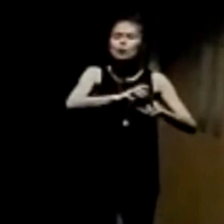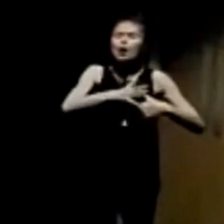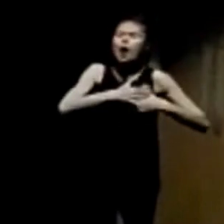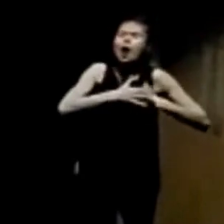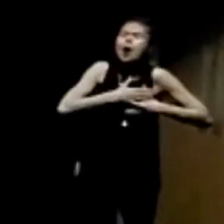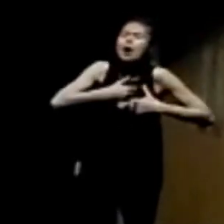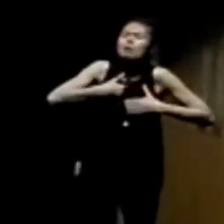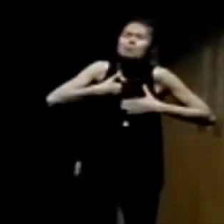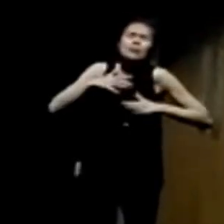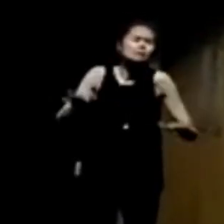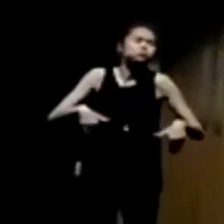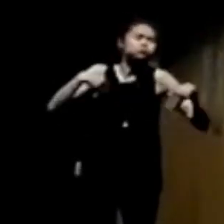MUFFLED SOUND